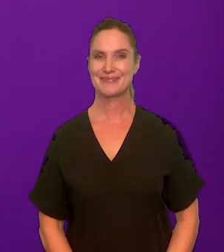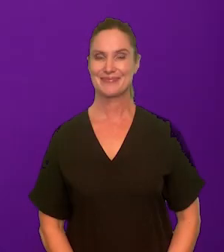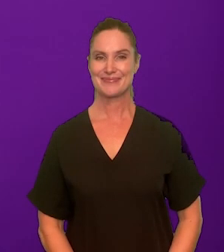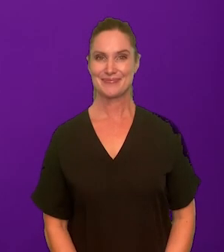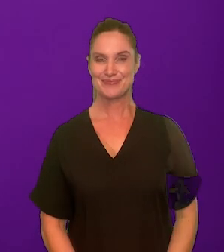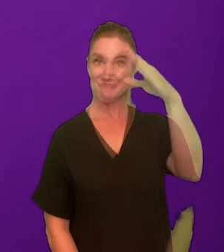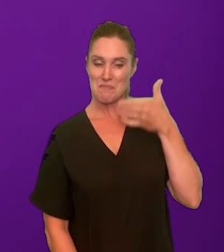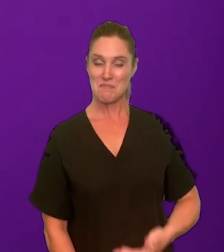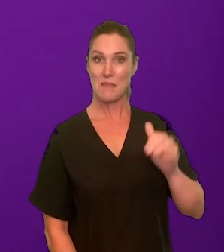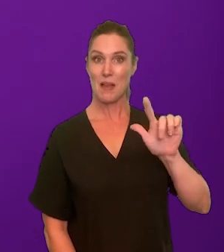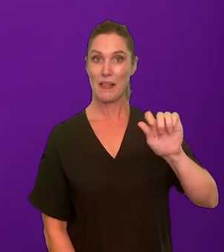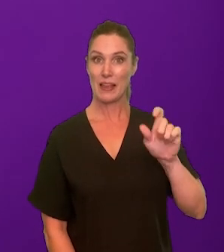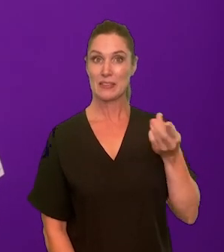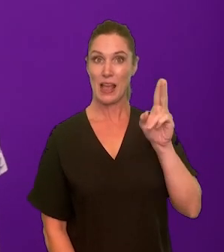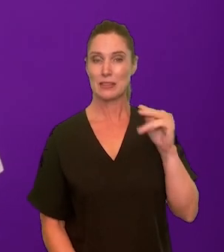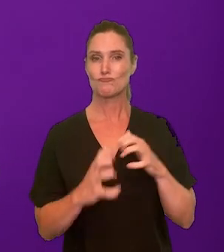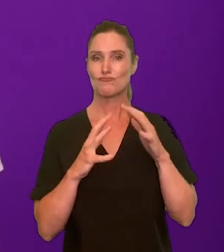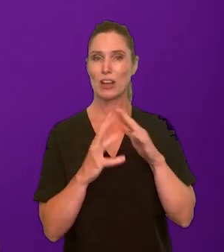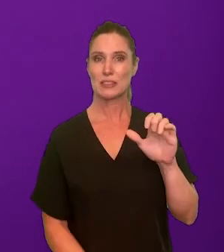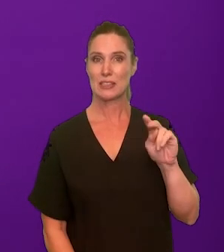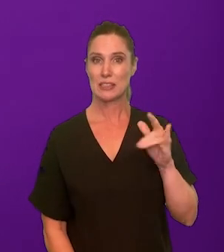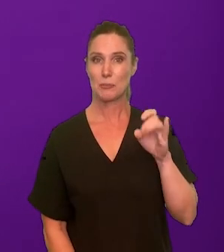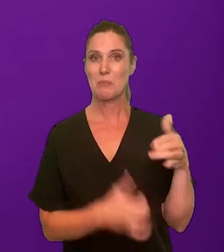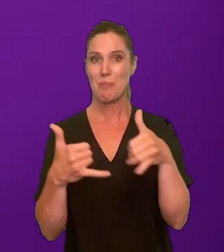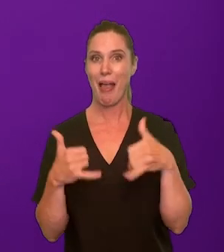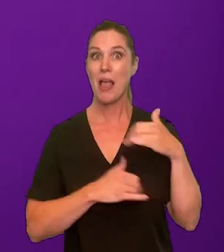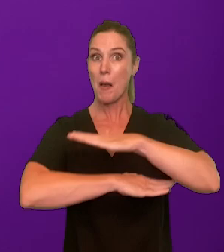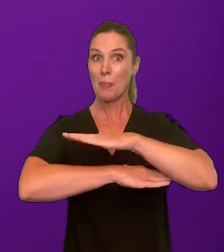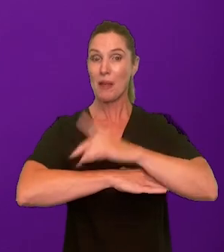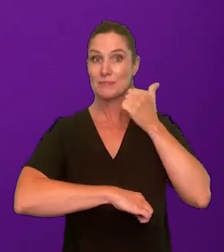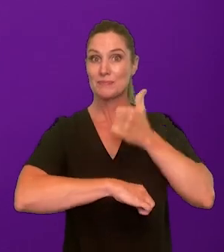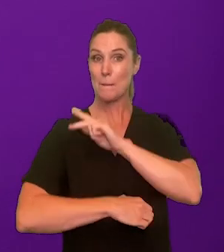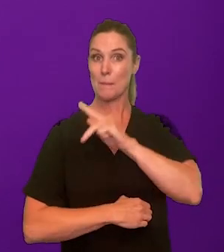Hi, I'm Alex Dunn, the founder of Enabled Play, the platform that integrates personalised and accessible controls